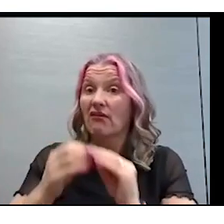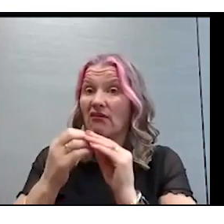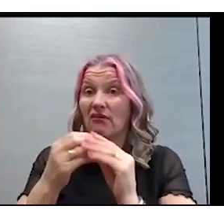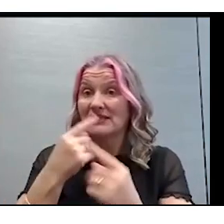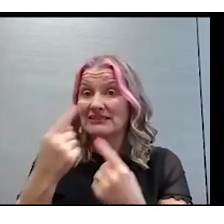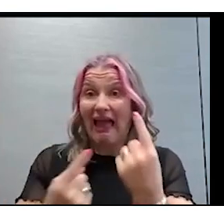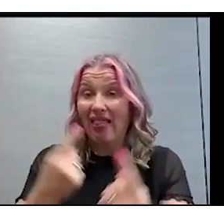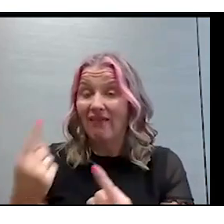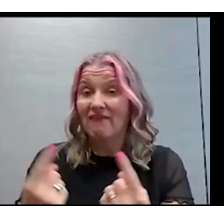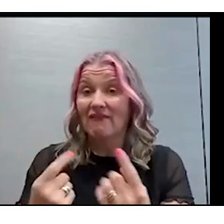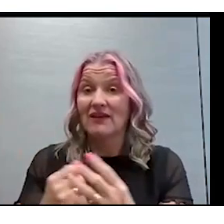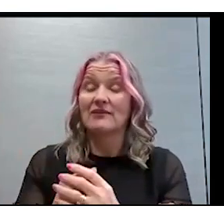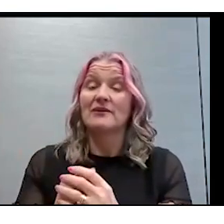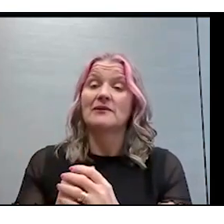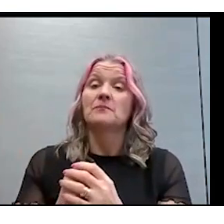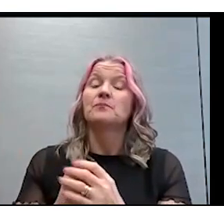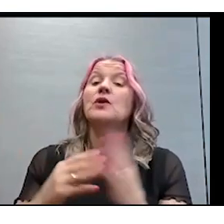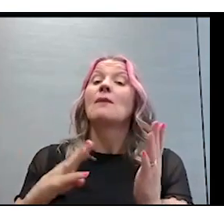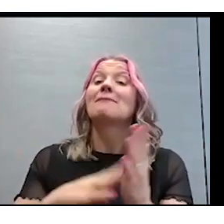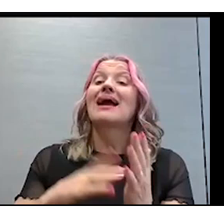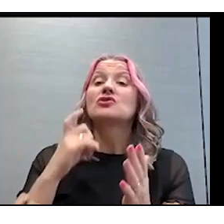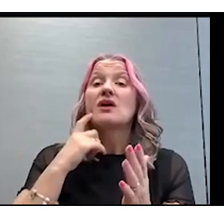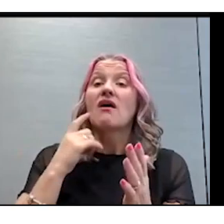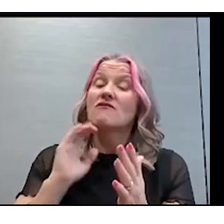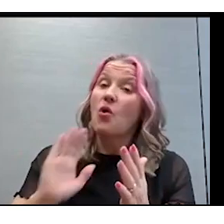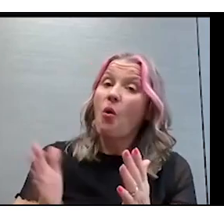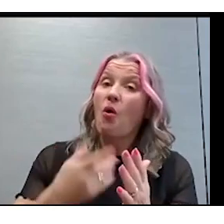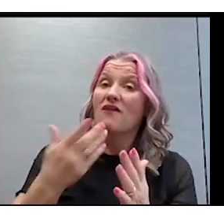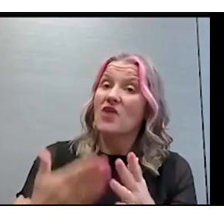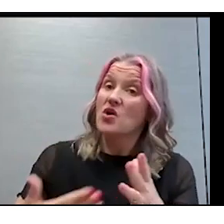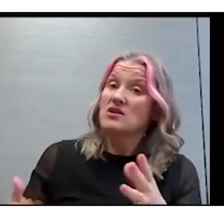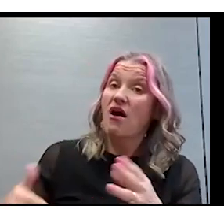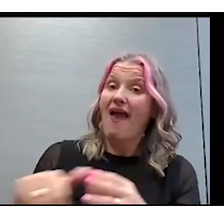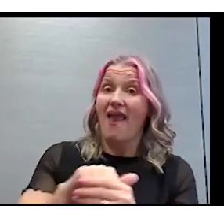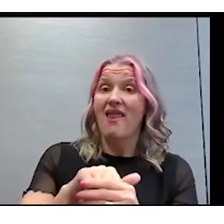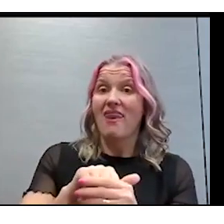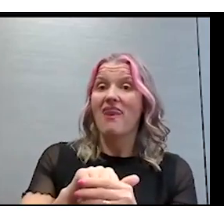On the Microsoft side, all this are built in our Azure content safety.